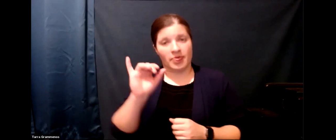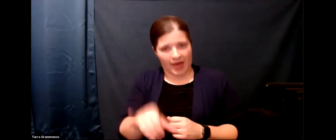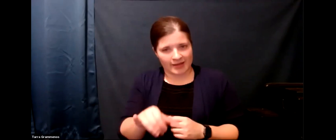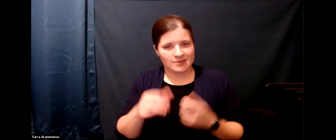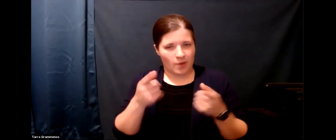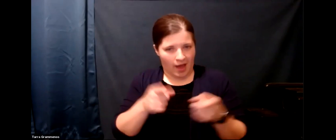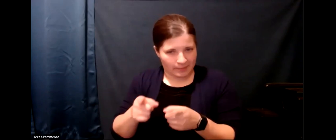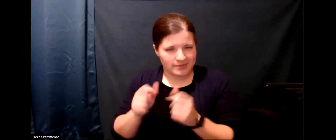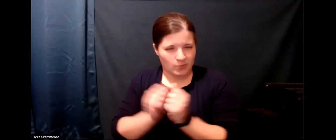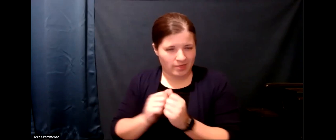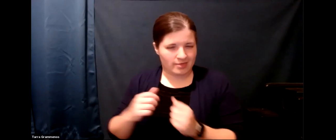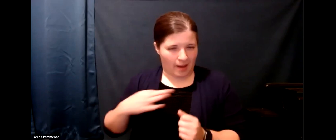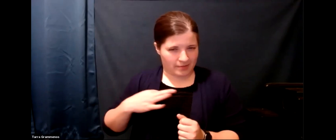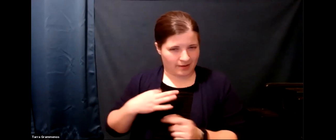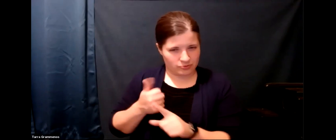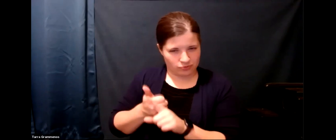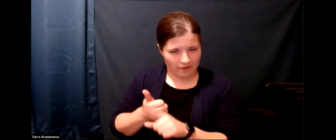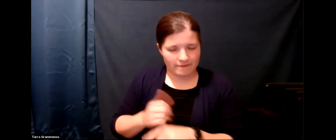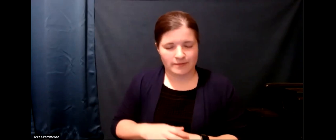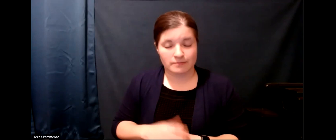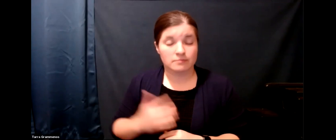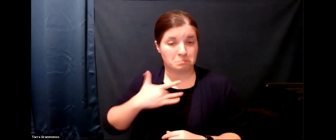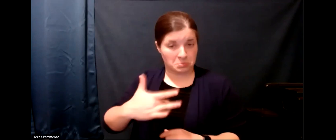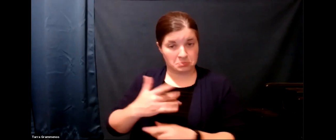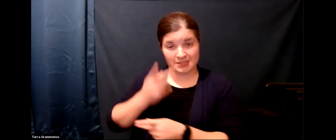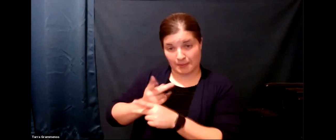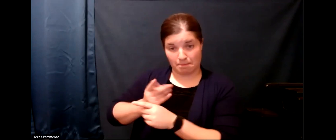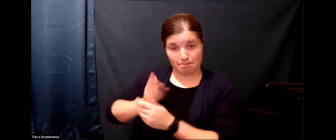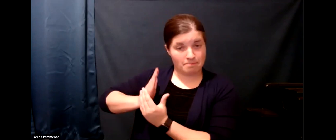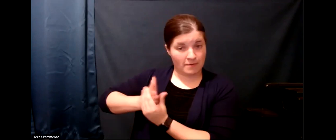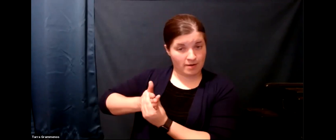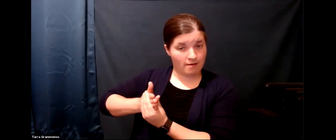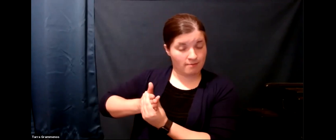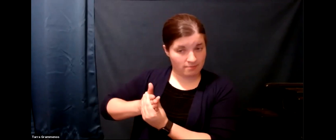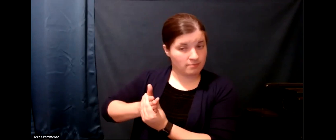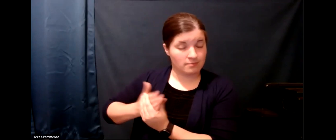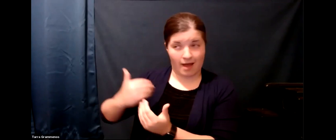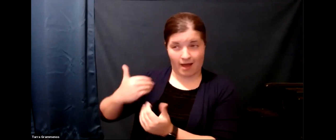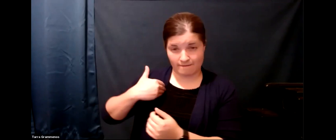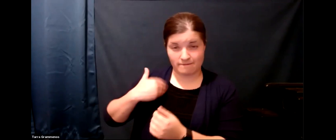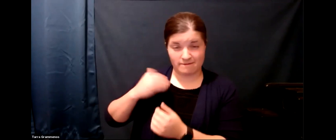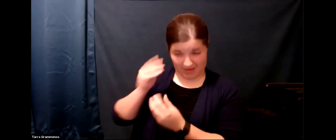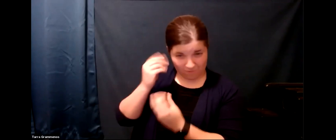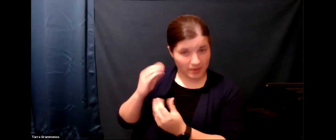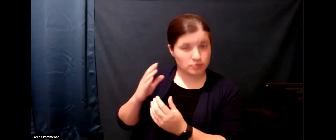We keep the applications on file. We have them for the information provided just in case